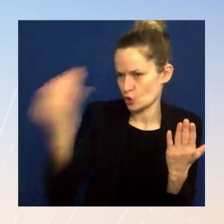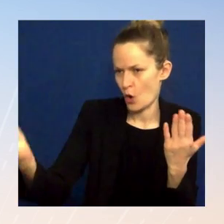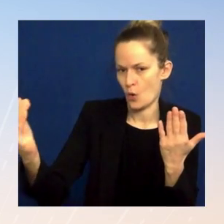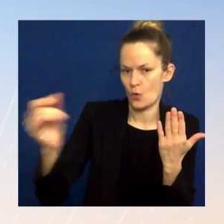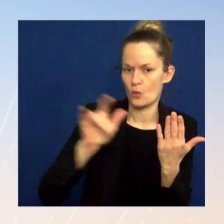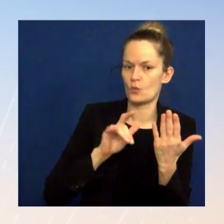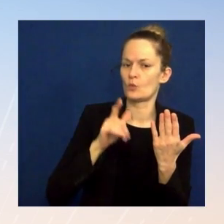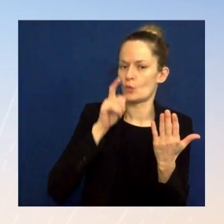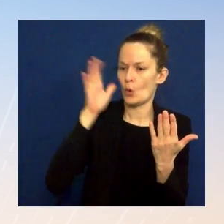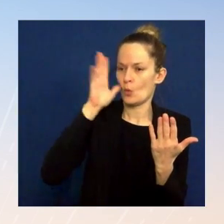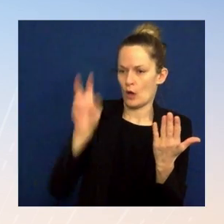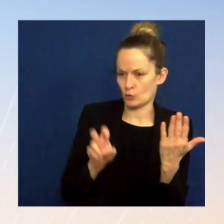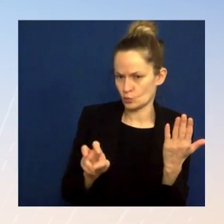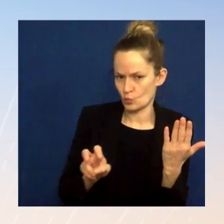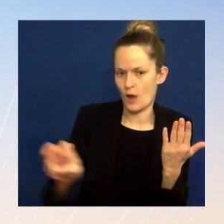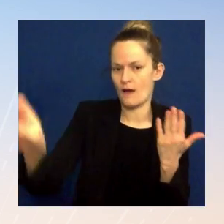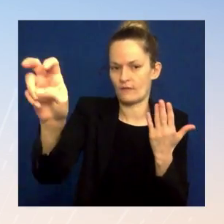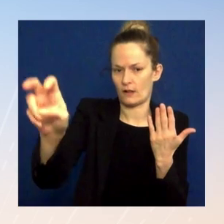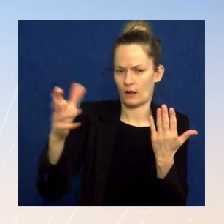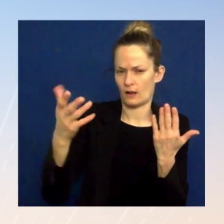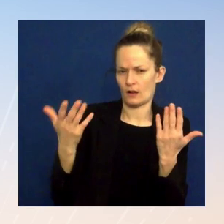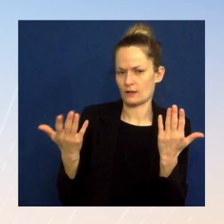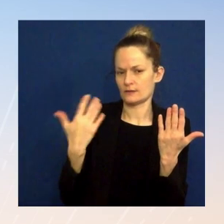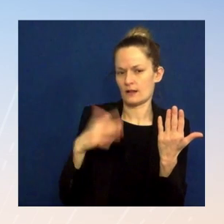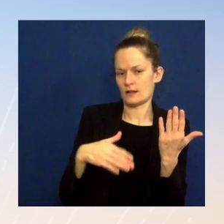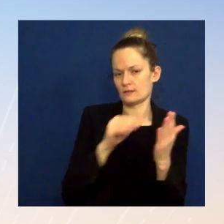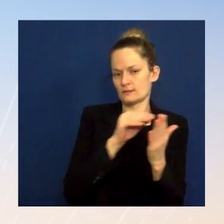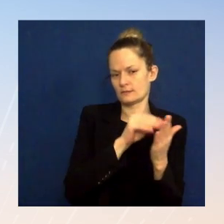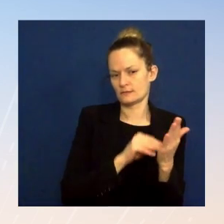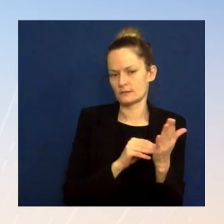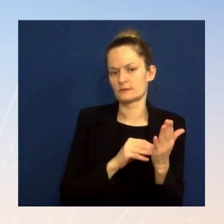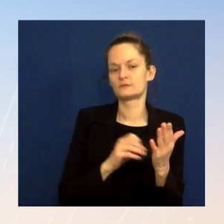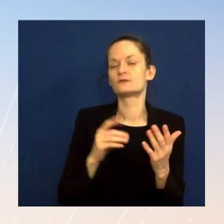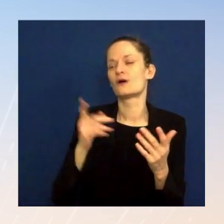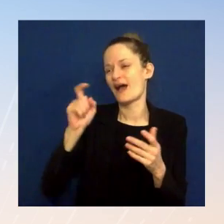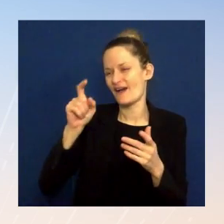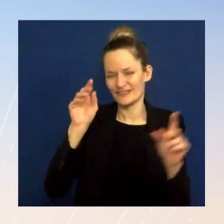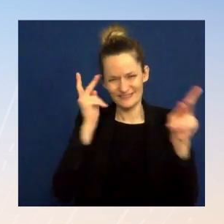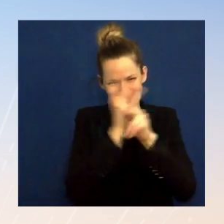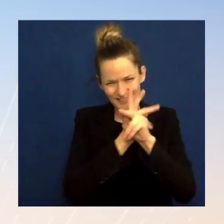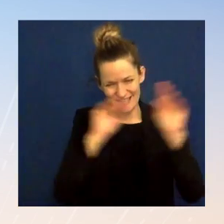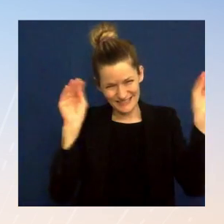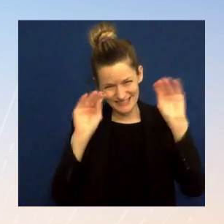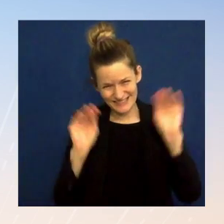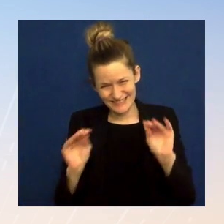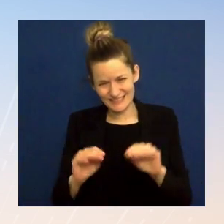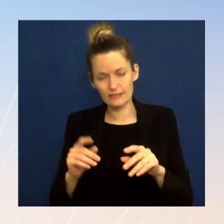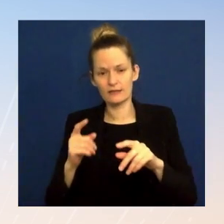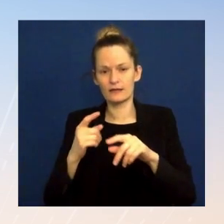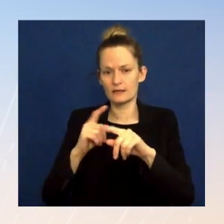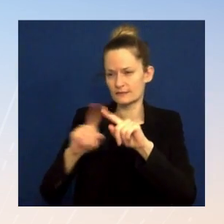through a variety of engagements on a couple of the topics that Jake mentioned, including the supply chain and other issues